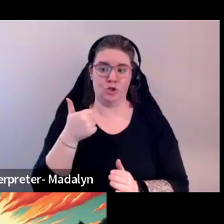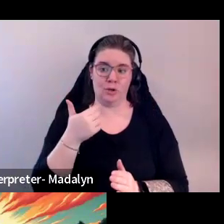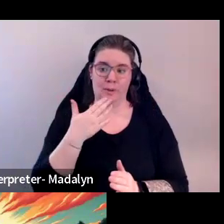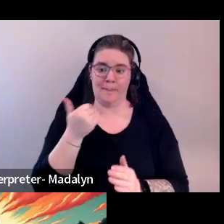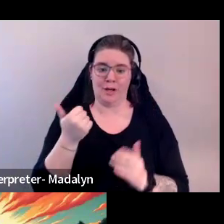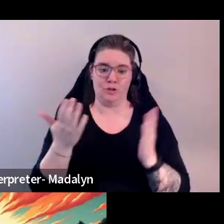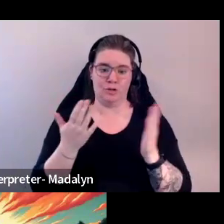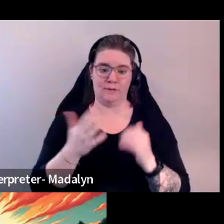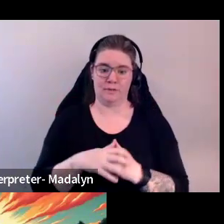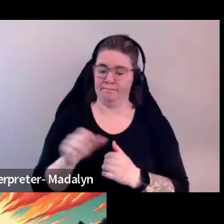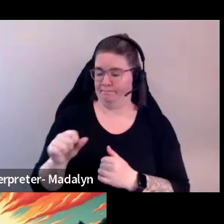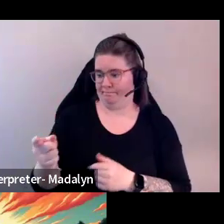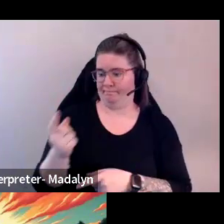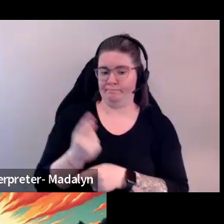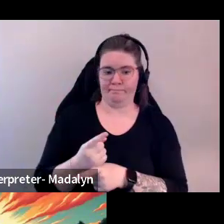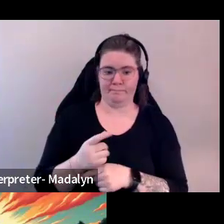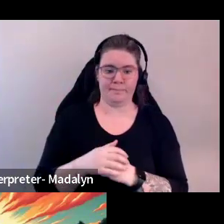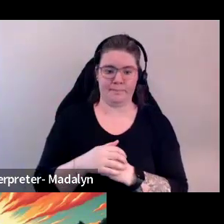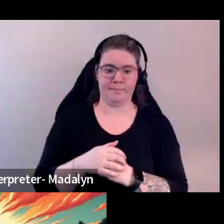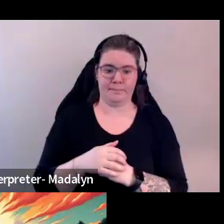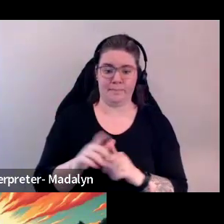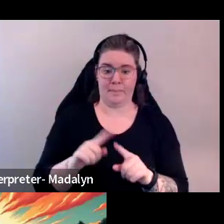Tom Olin: You're on the right, Eric, you know the thing is is, I can say.